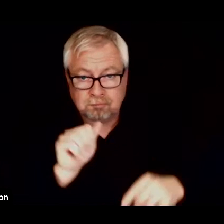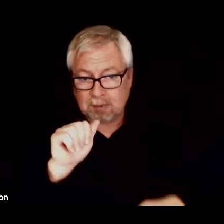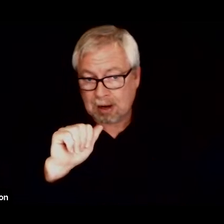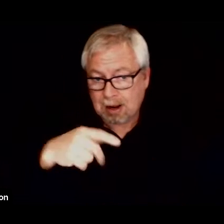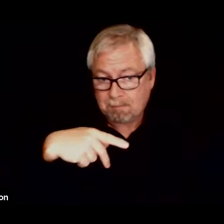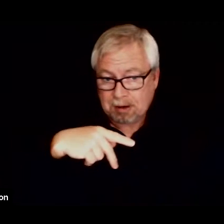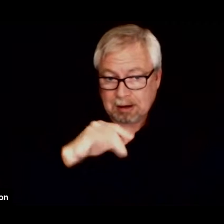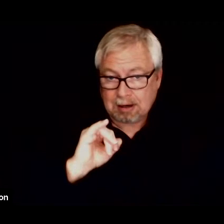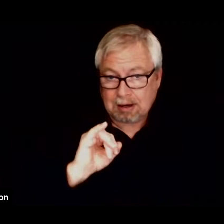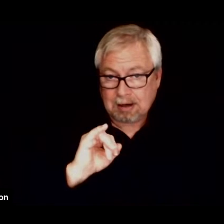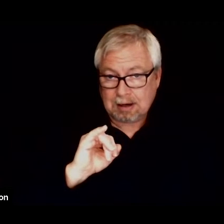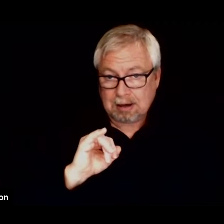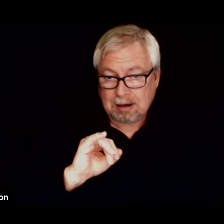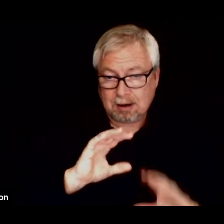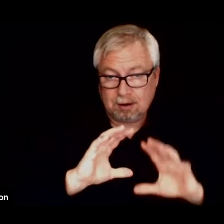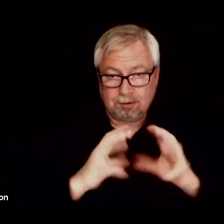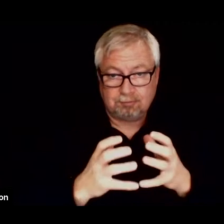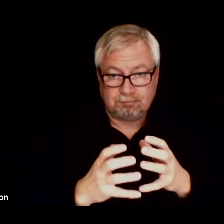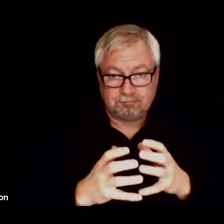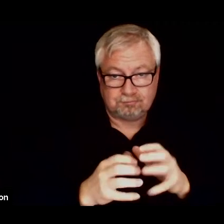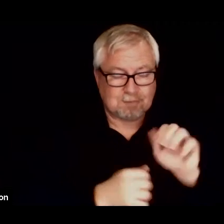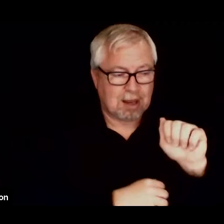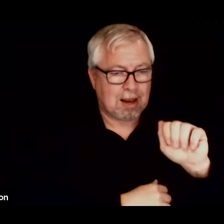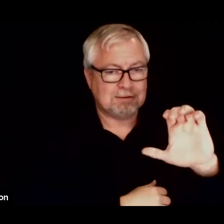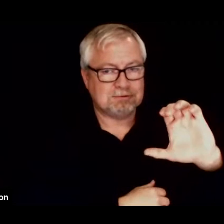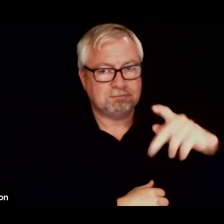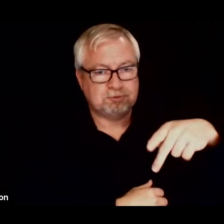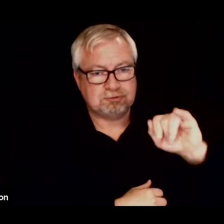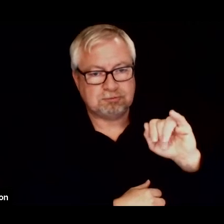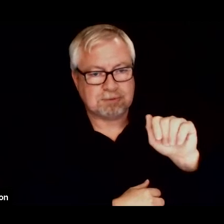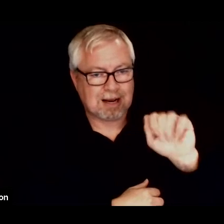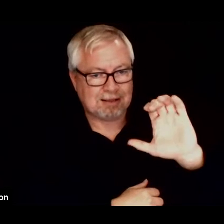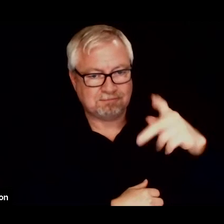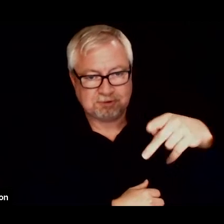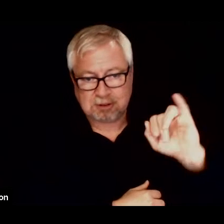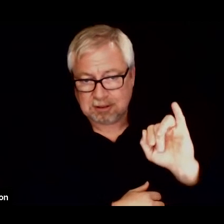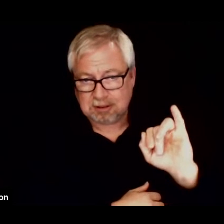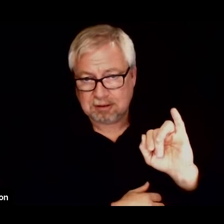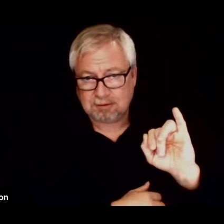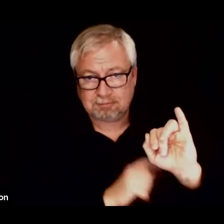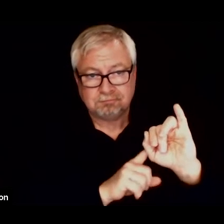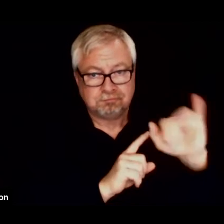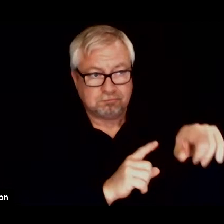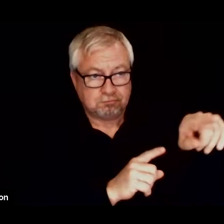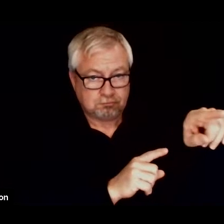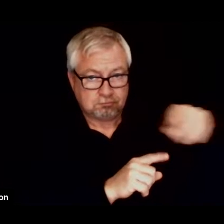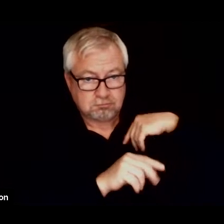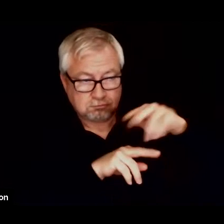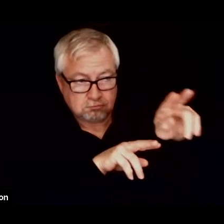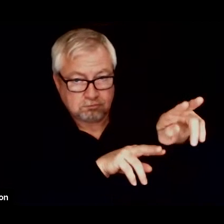to discuss the decisions of the fda on the pfizer vaccine and they also have a meeting scheduled